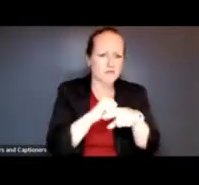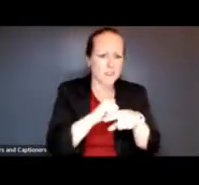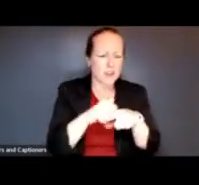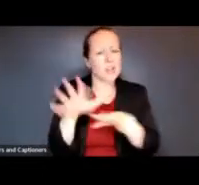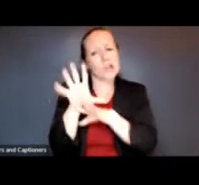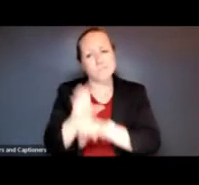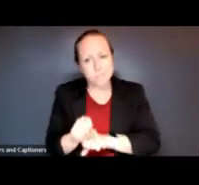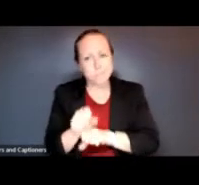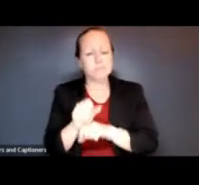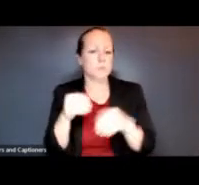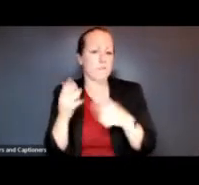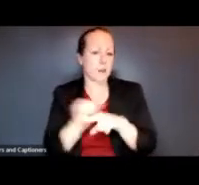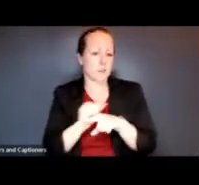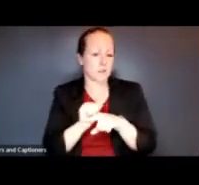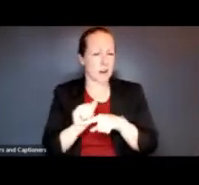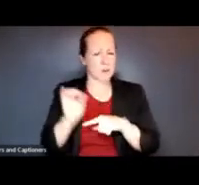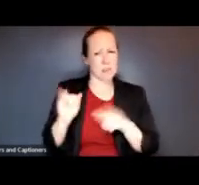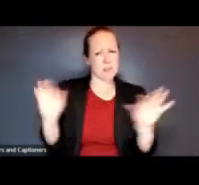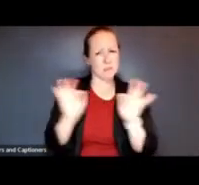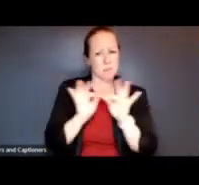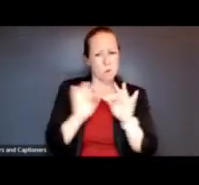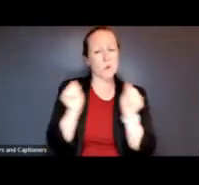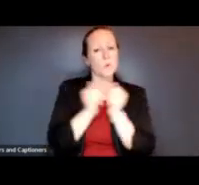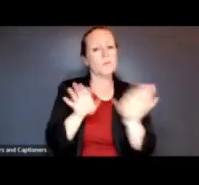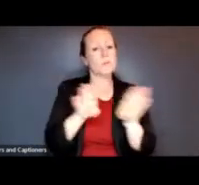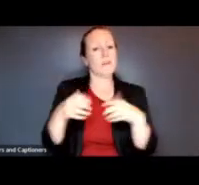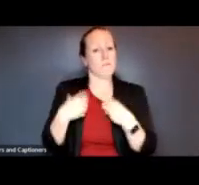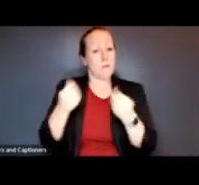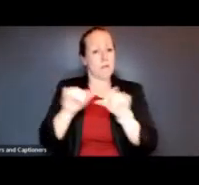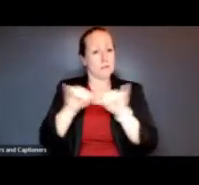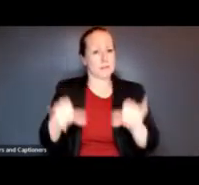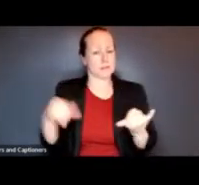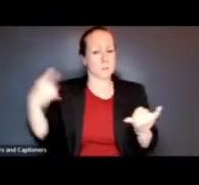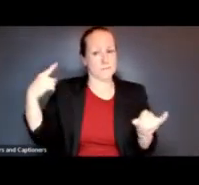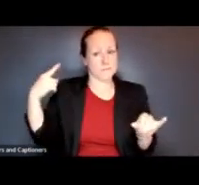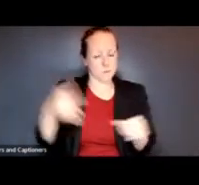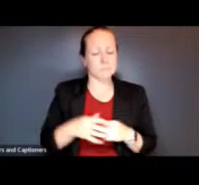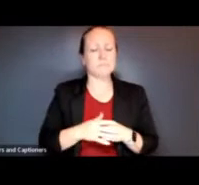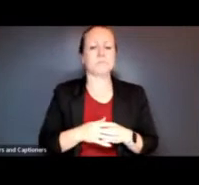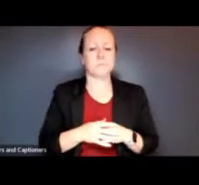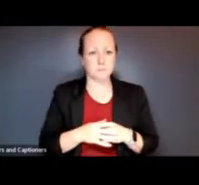behavioral health system? First of all, and probably foremost, and I should have put it at the